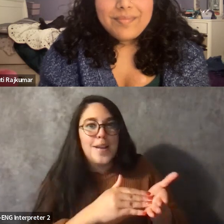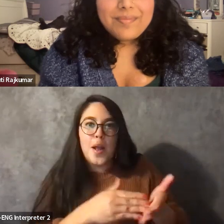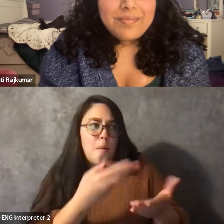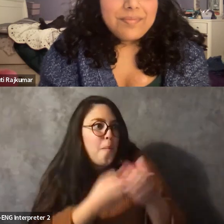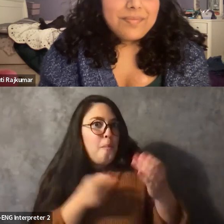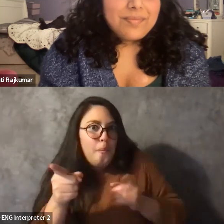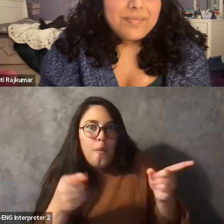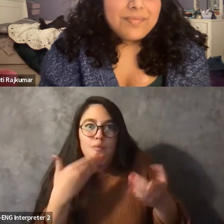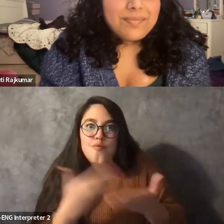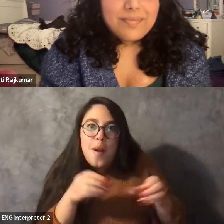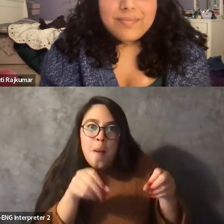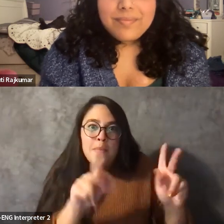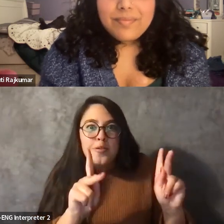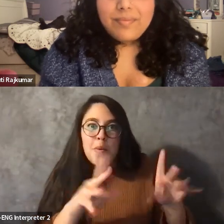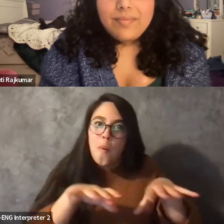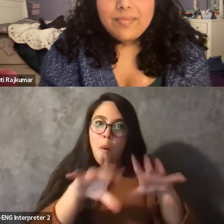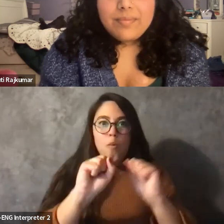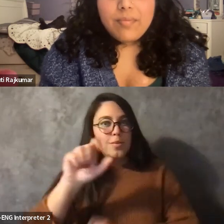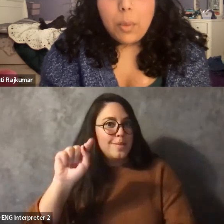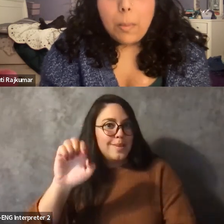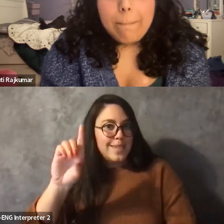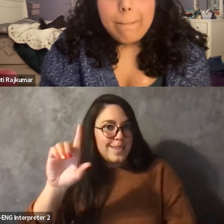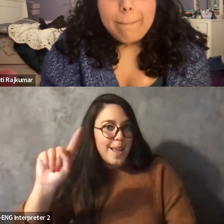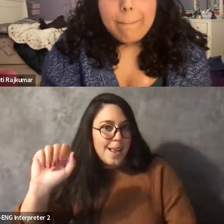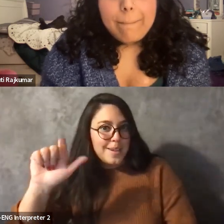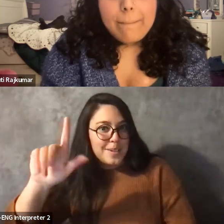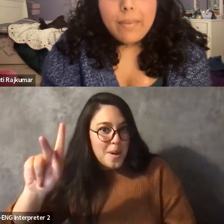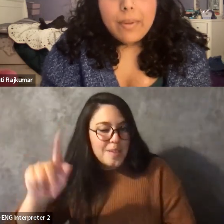So this is our last question for you both.